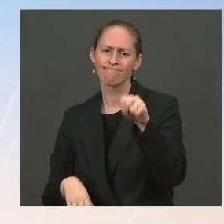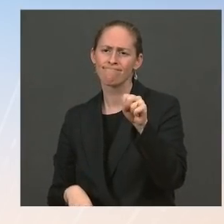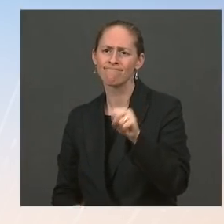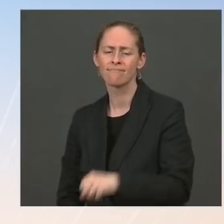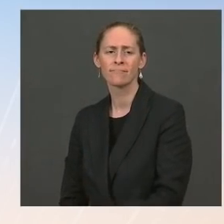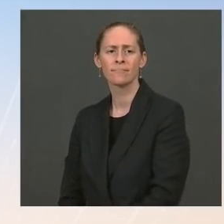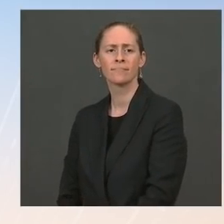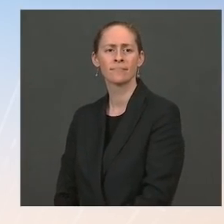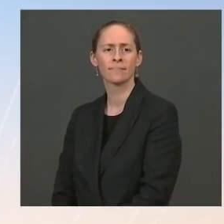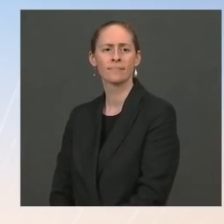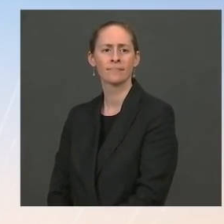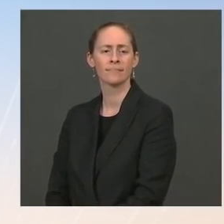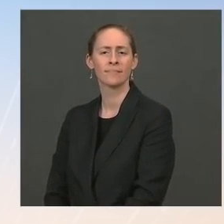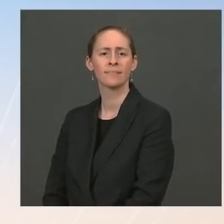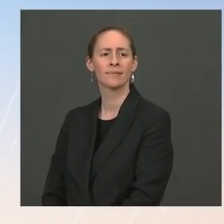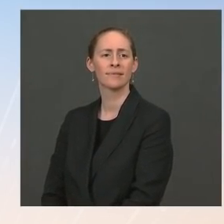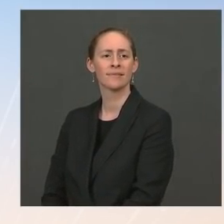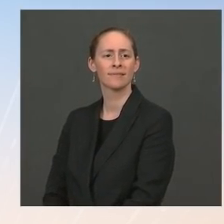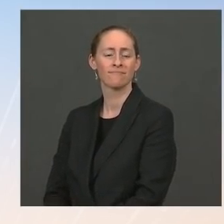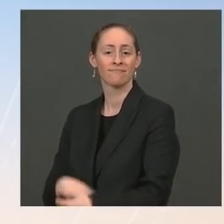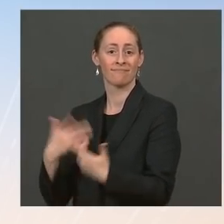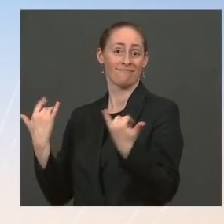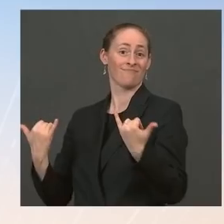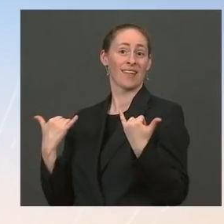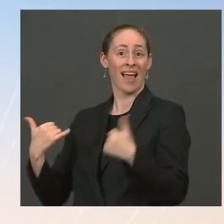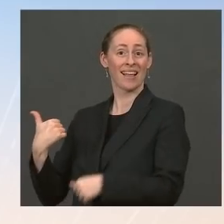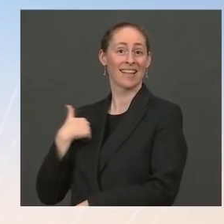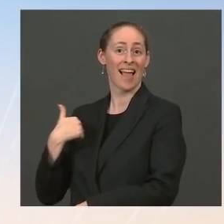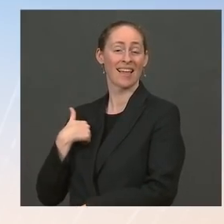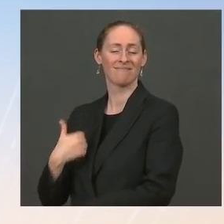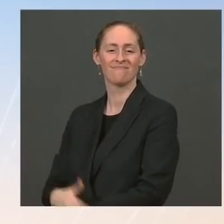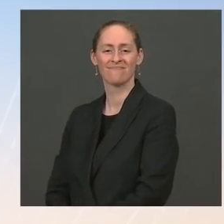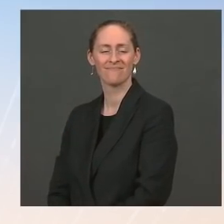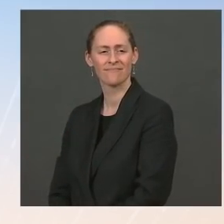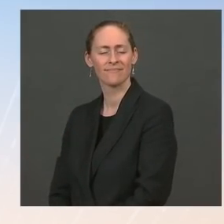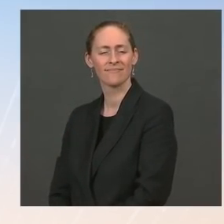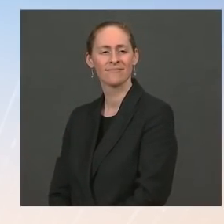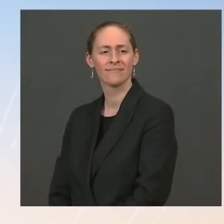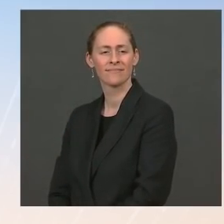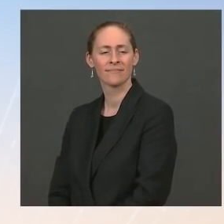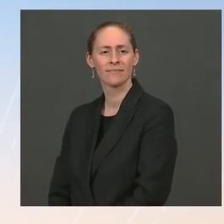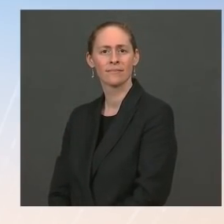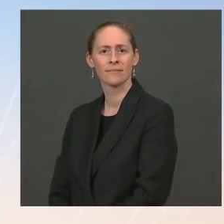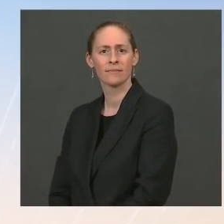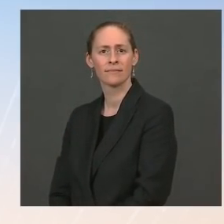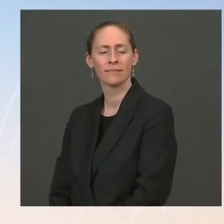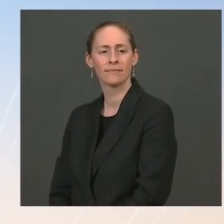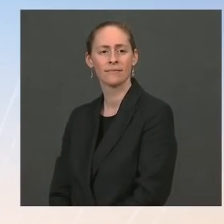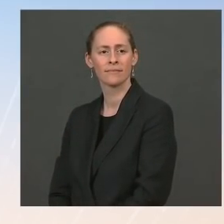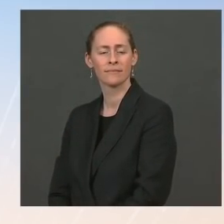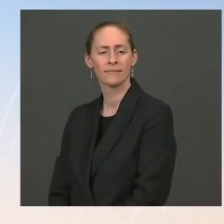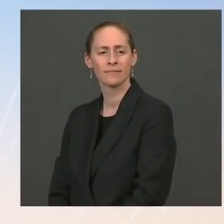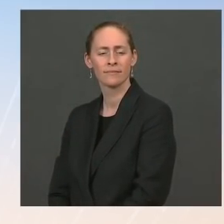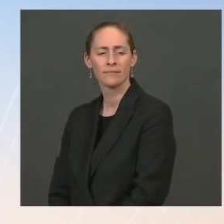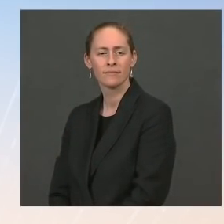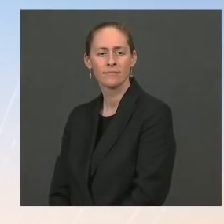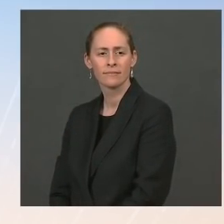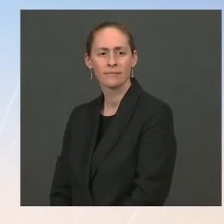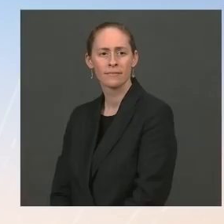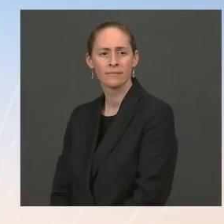The Press: Thank you, Jen. Two quick questions. The first one, I just want to follow up to the previous question. Trade commercial -- trade protection and policies are perceived